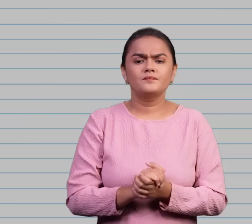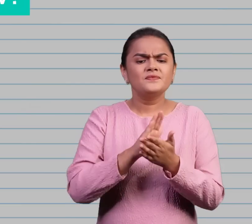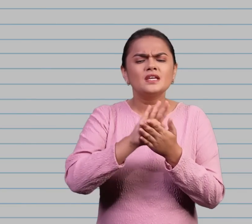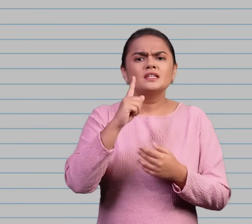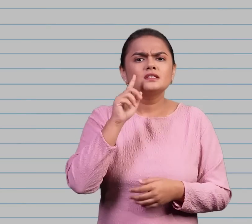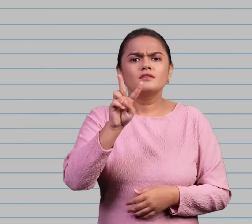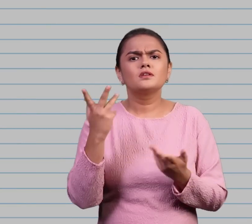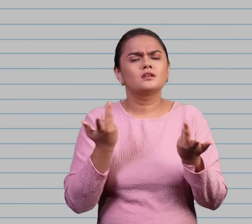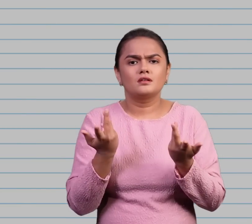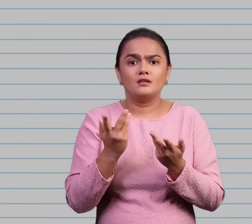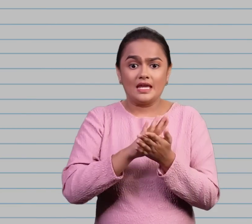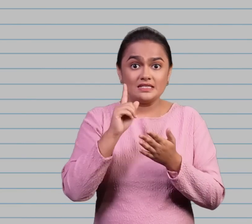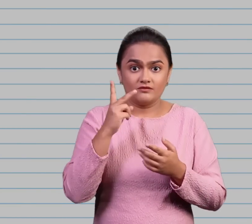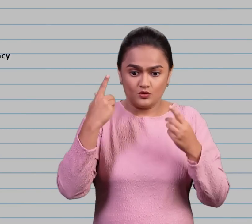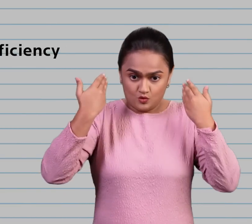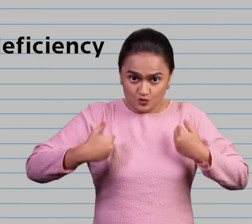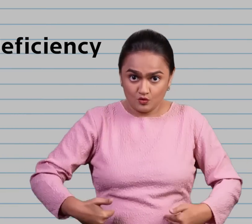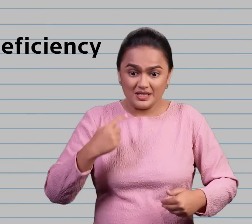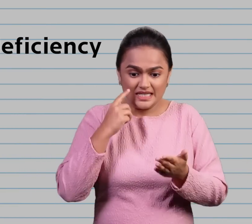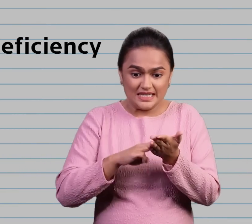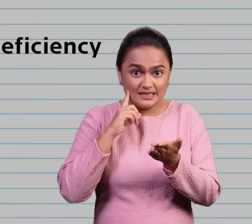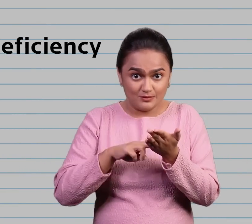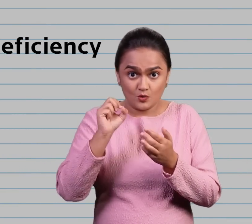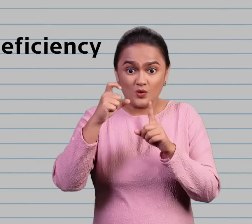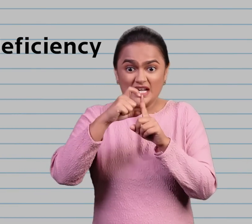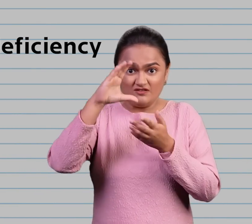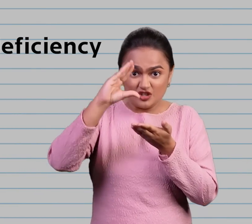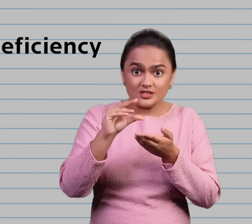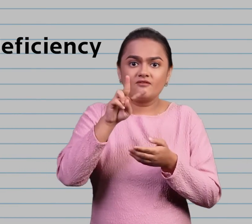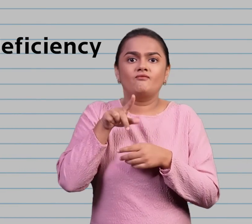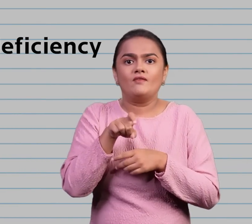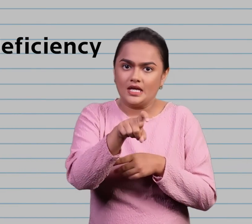So, HIV is Human Immunodeficiency Virus.